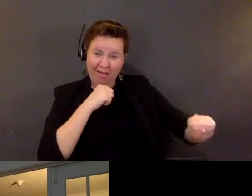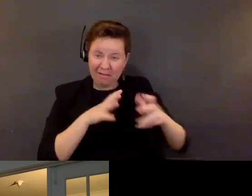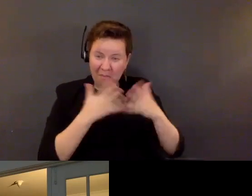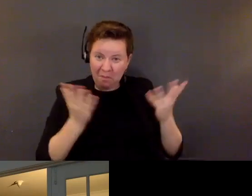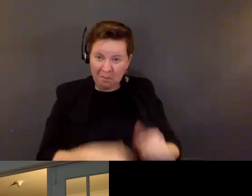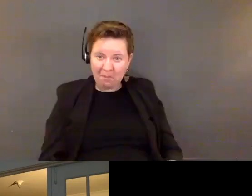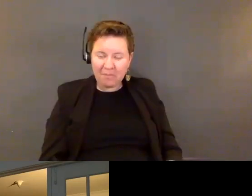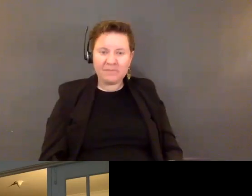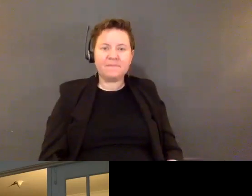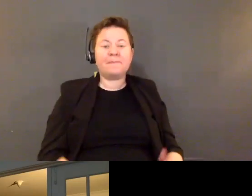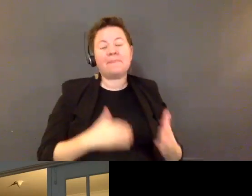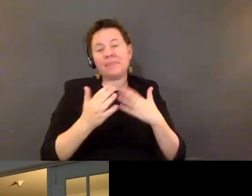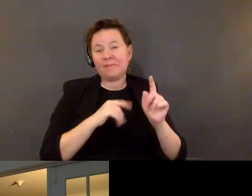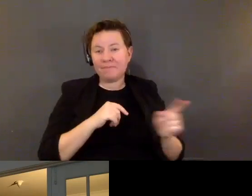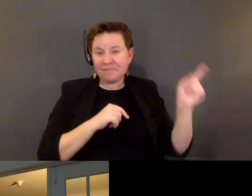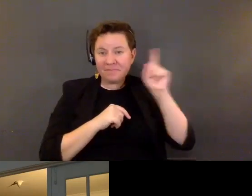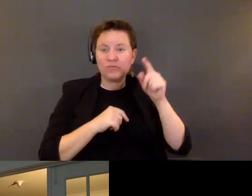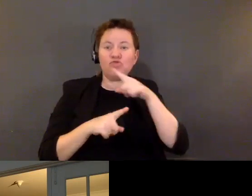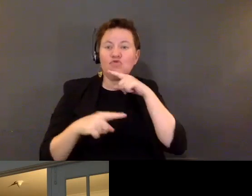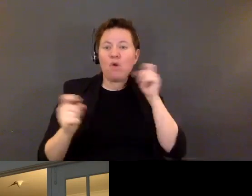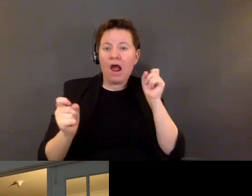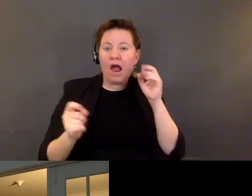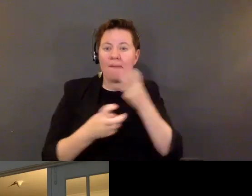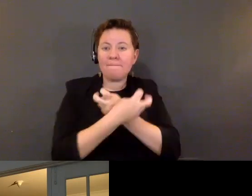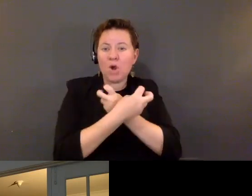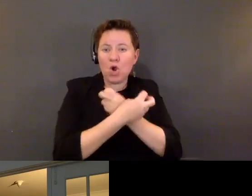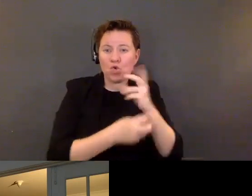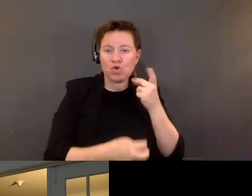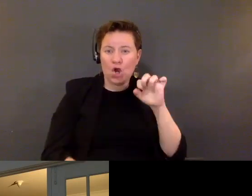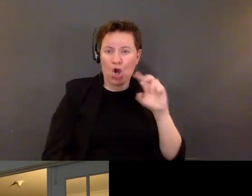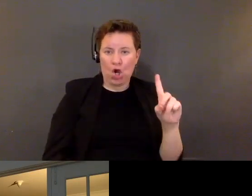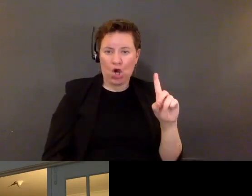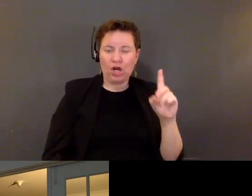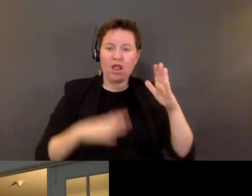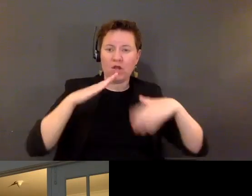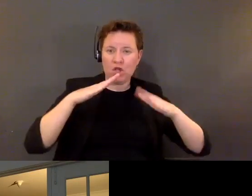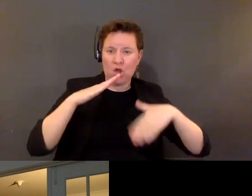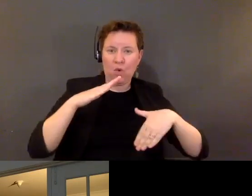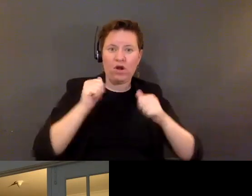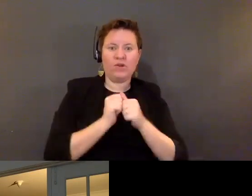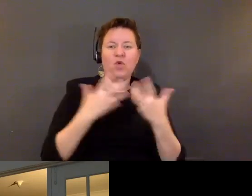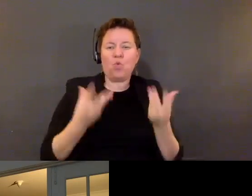where upstairs was a dry boneyard the lower lower level was replete with wet items in jars